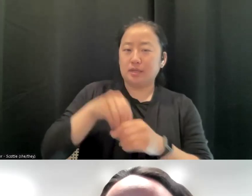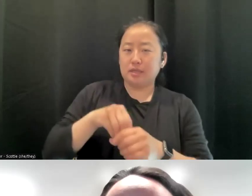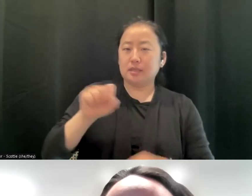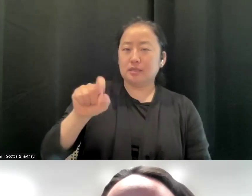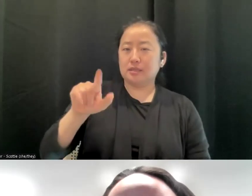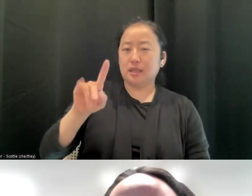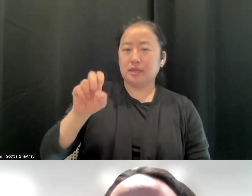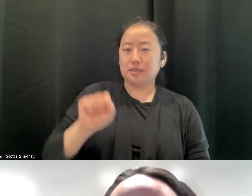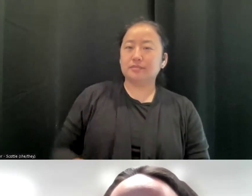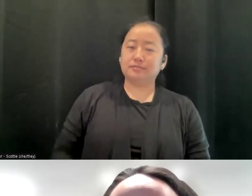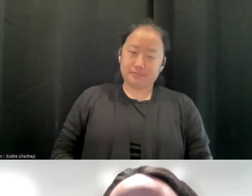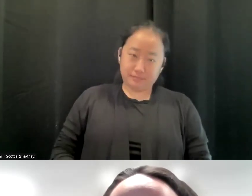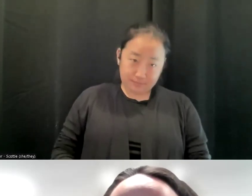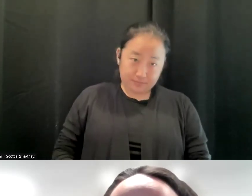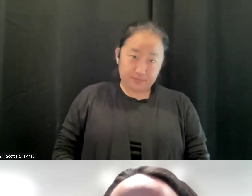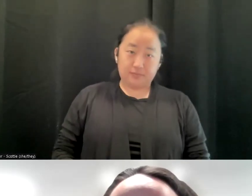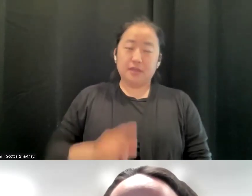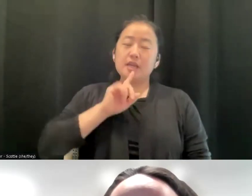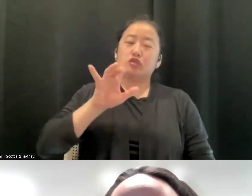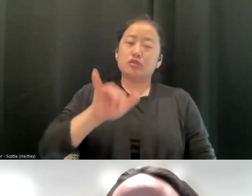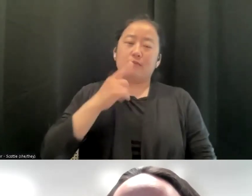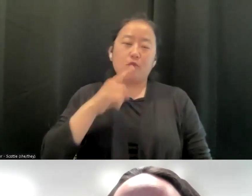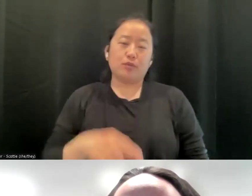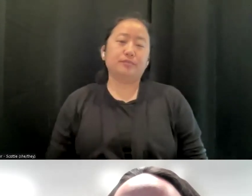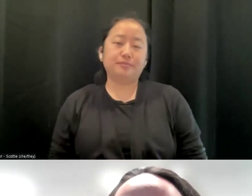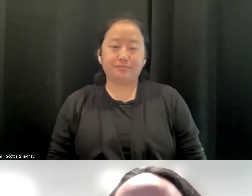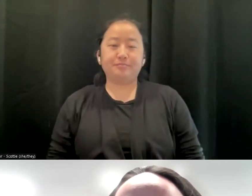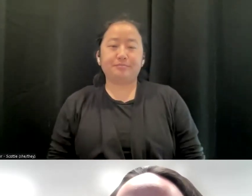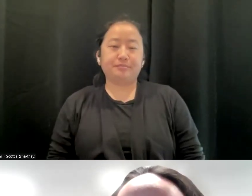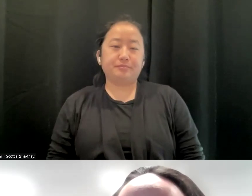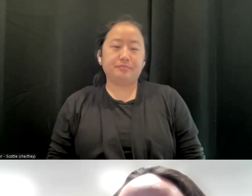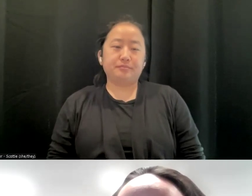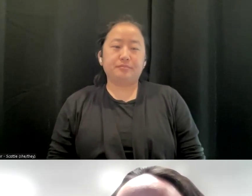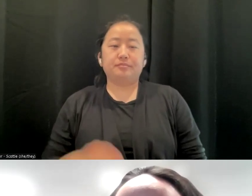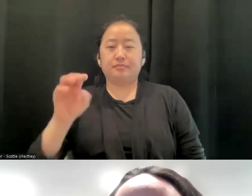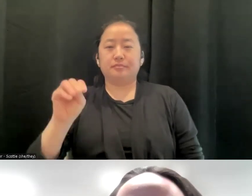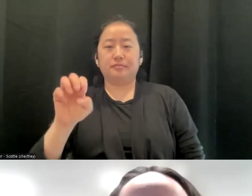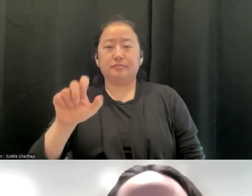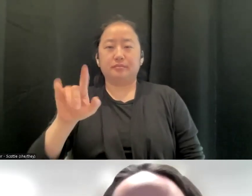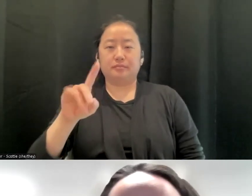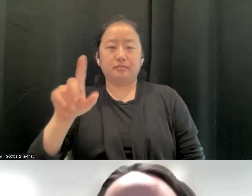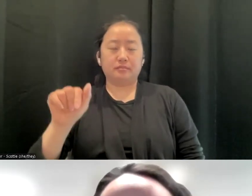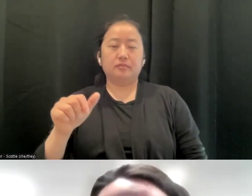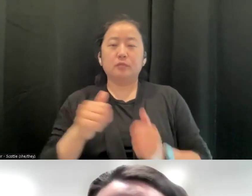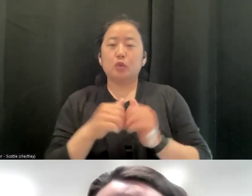So I was -- I did answer that in the Q & A. >> Melinda: Also with captioning and YouTube,